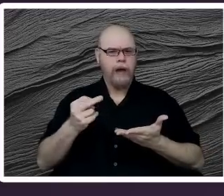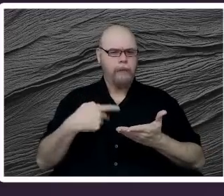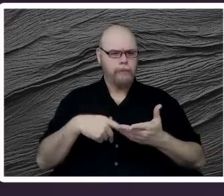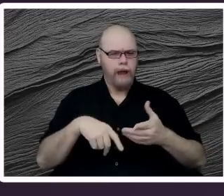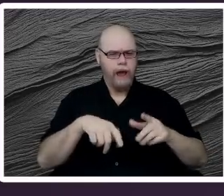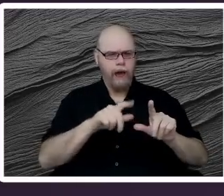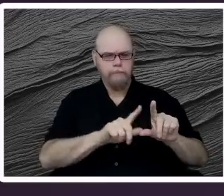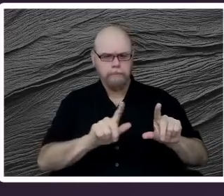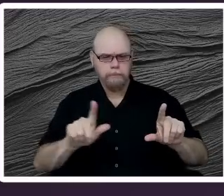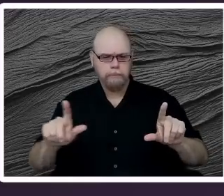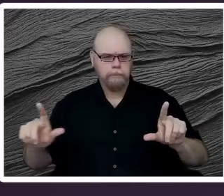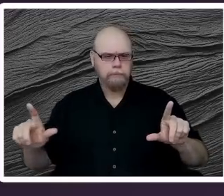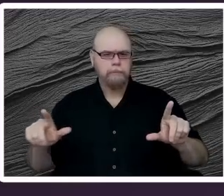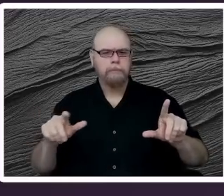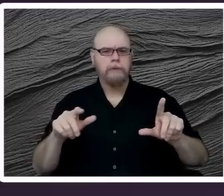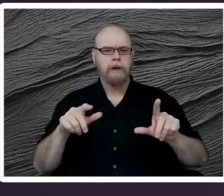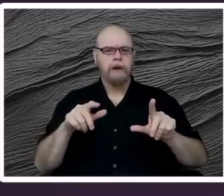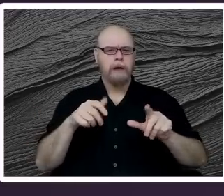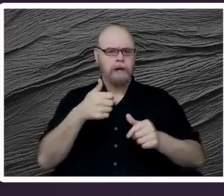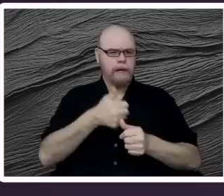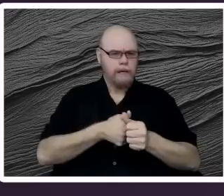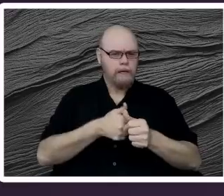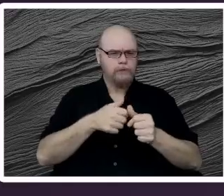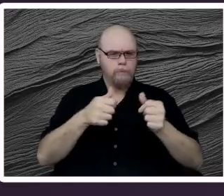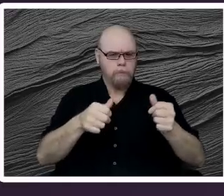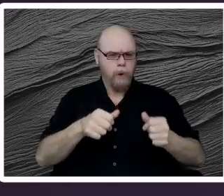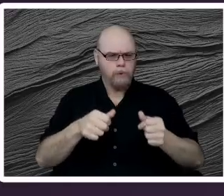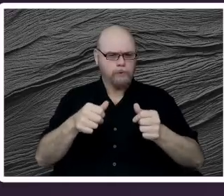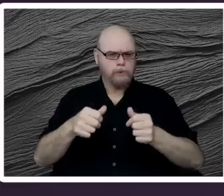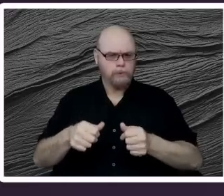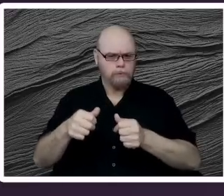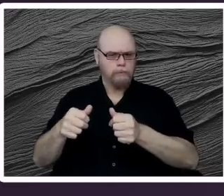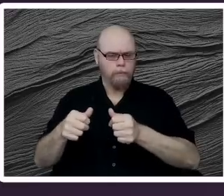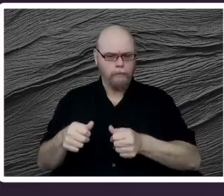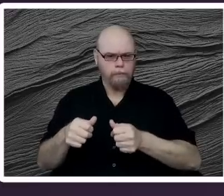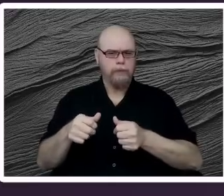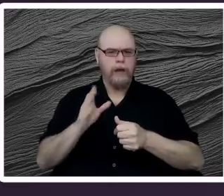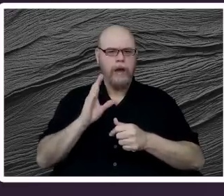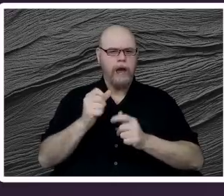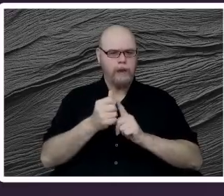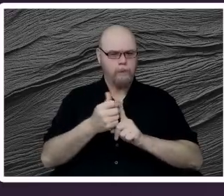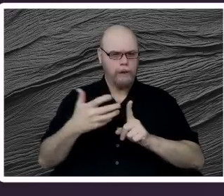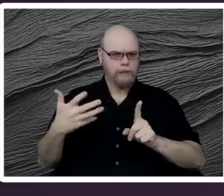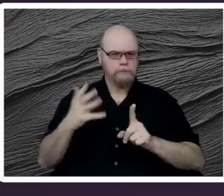posters. If you click on any one of those, it'll expand to show you the larger file.